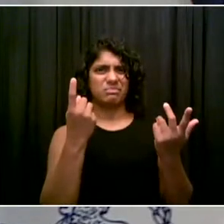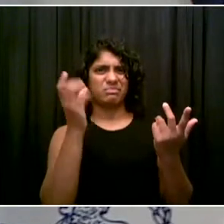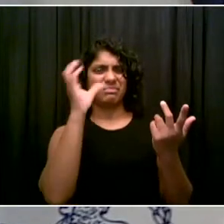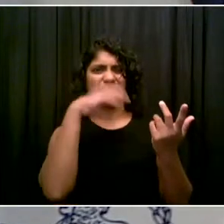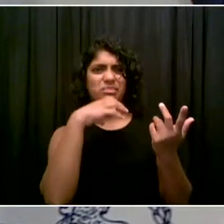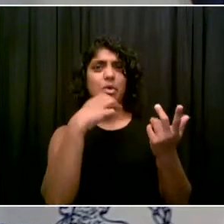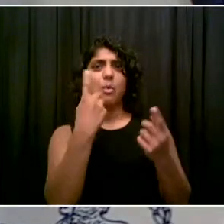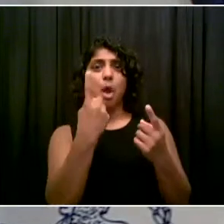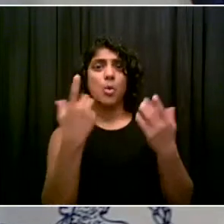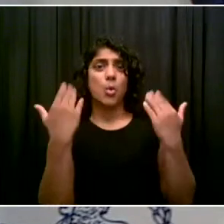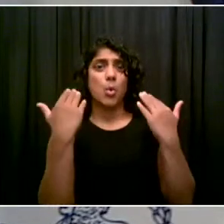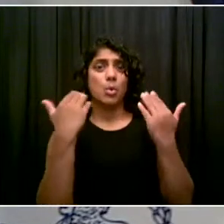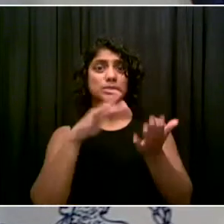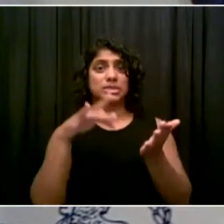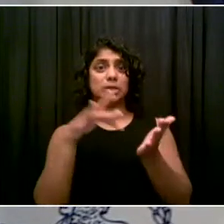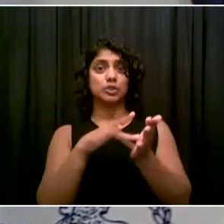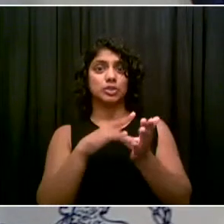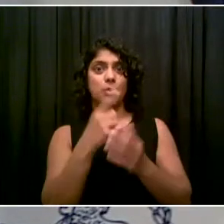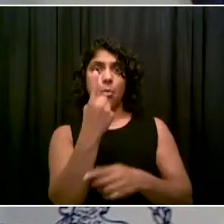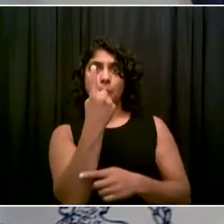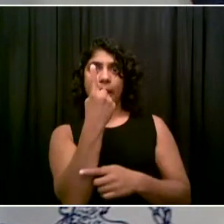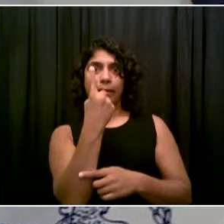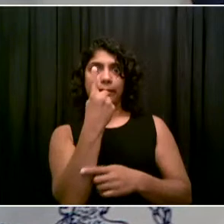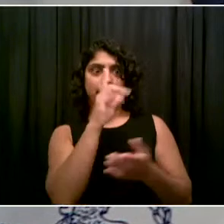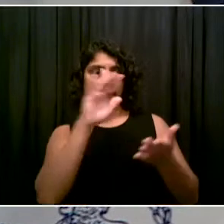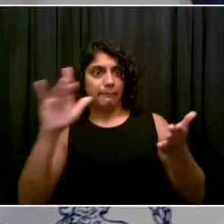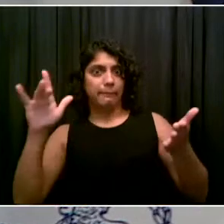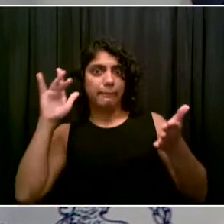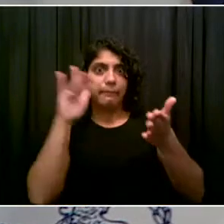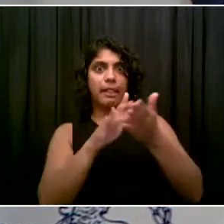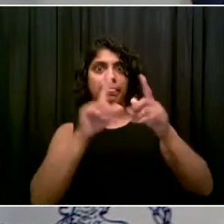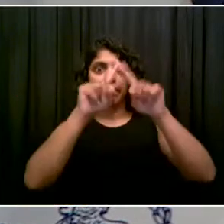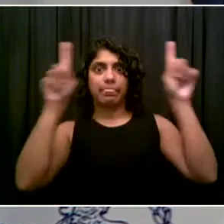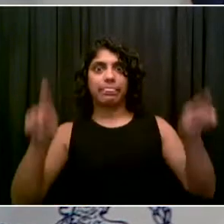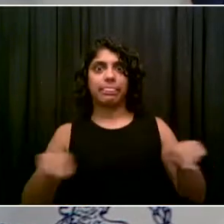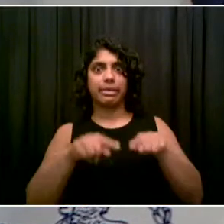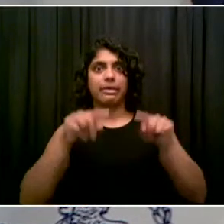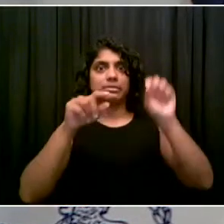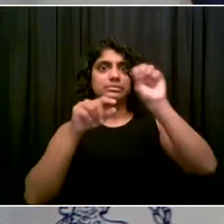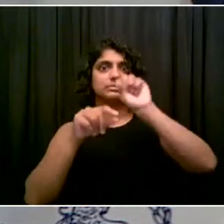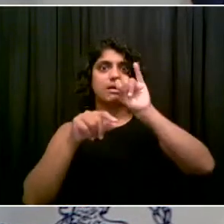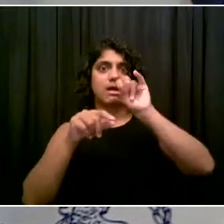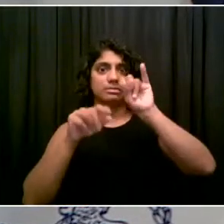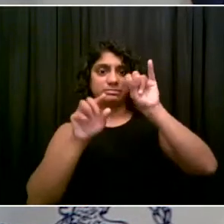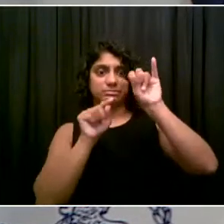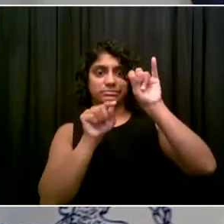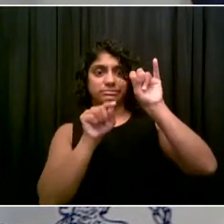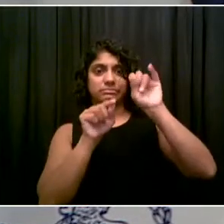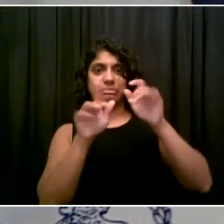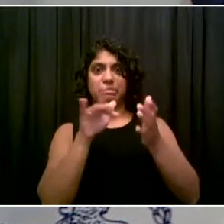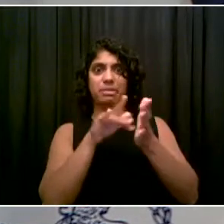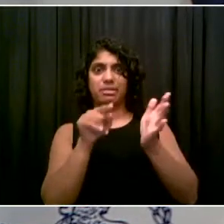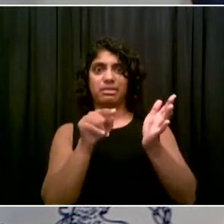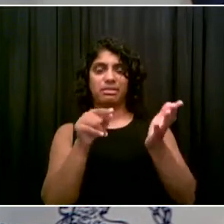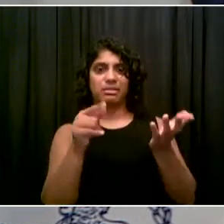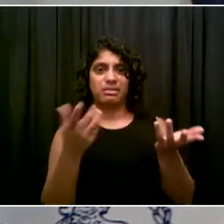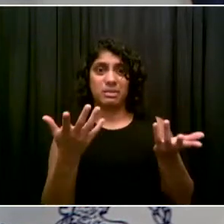IN THE MID- ISLAND OF STATEN ISLAND.